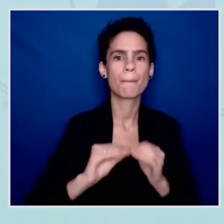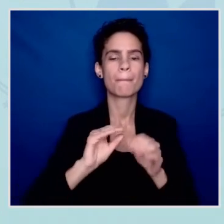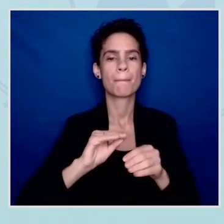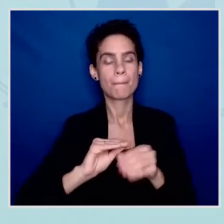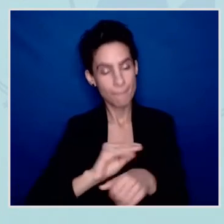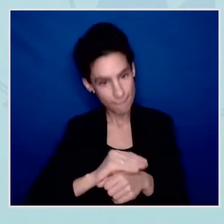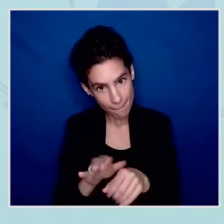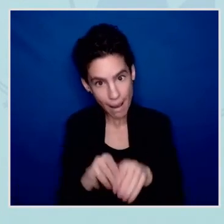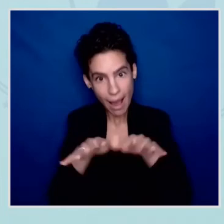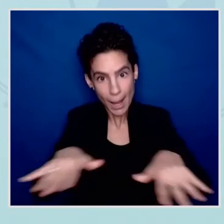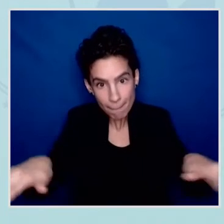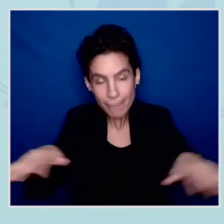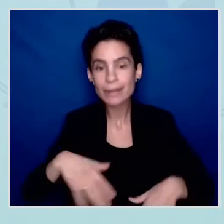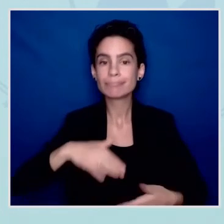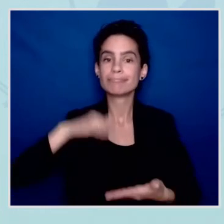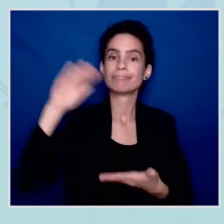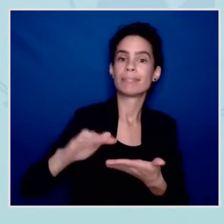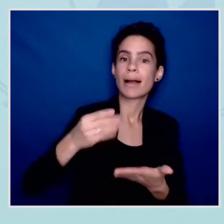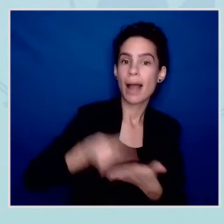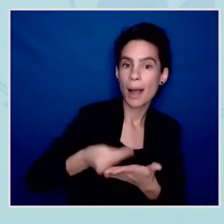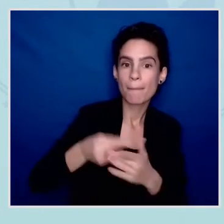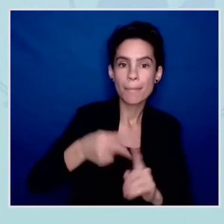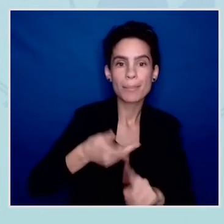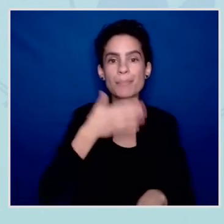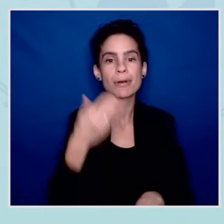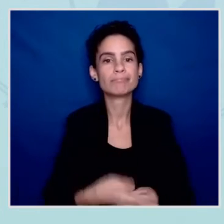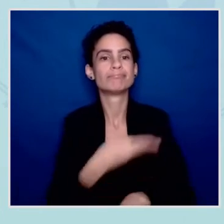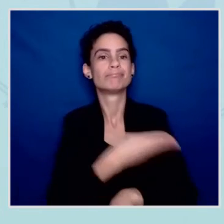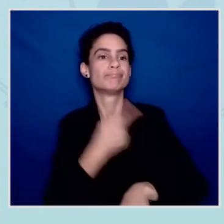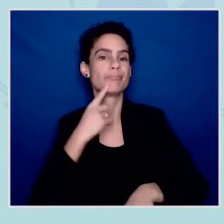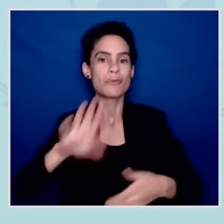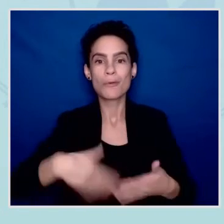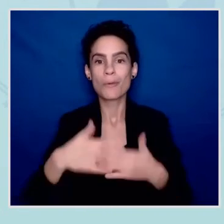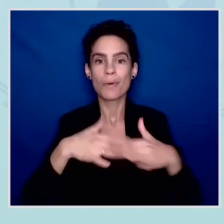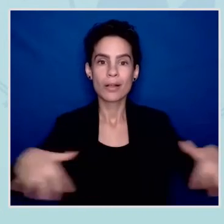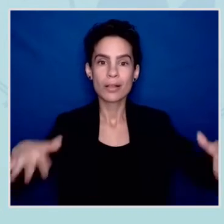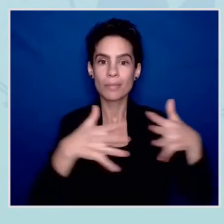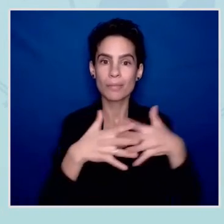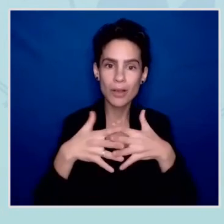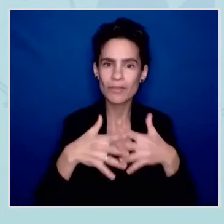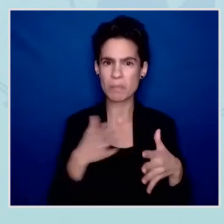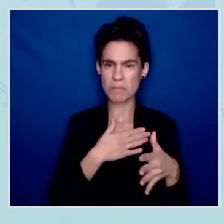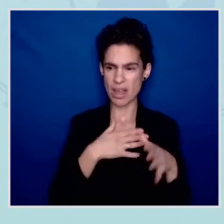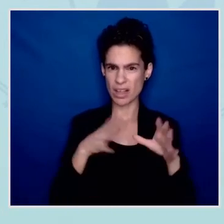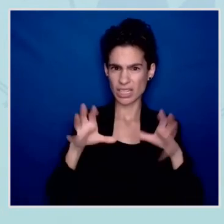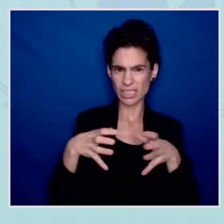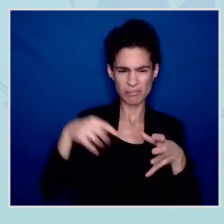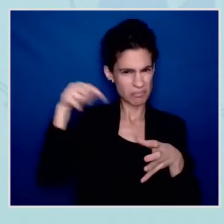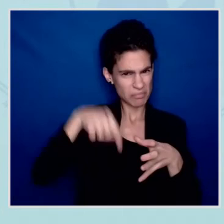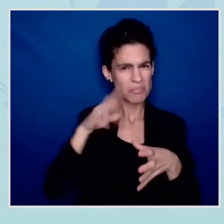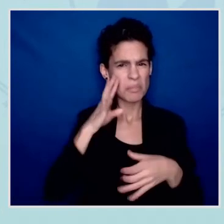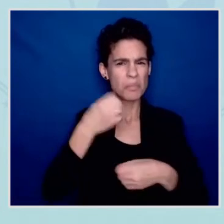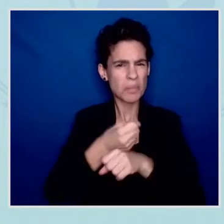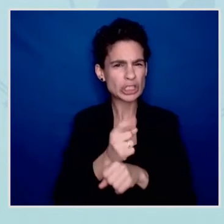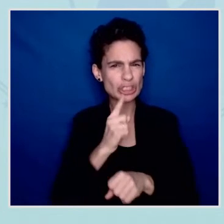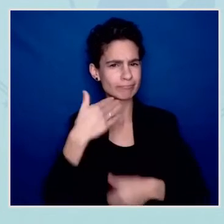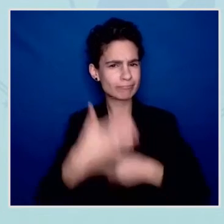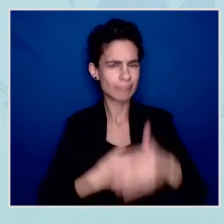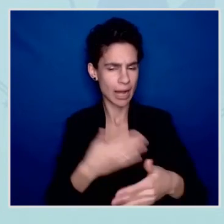CONGRESS NEEDS TO ACT AS QUICKLY AS POSSIBLE, ON ALL OF THE ISSUES I JUST LAID OUT. THAT'S HOW WE CAN CONTAIN THE PANDEMIC, BUILD BACK BETTER,